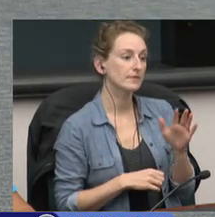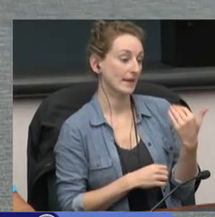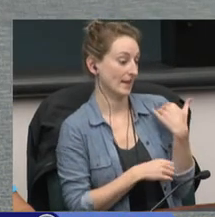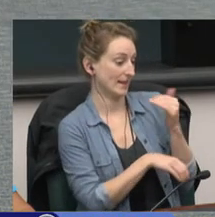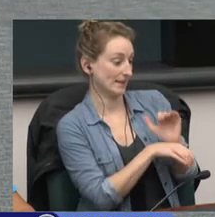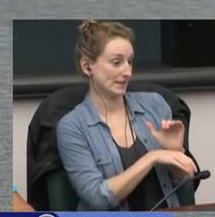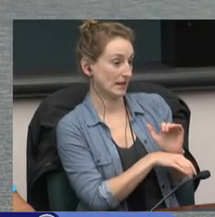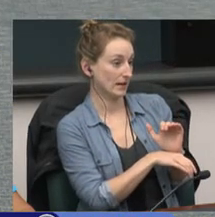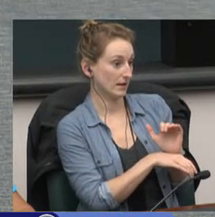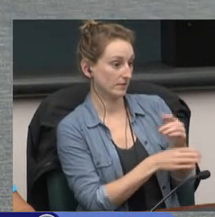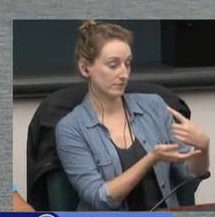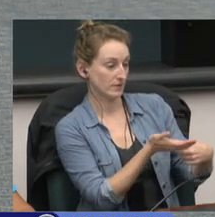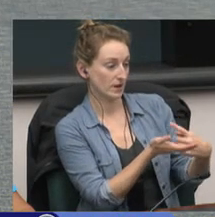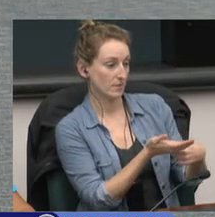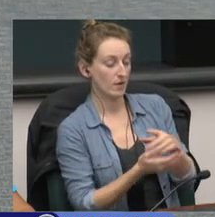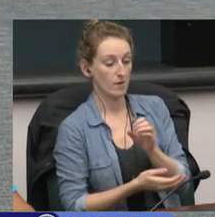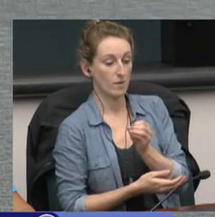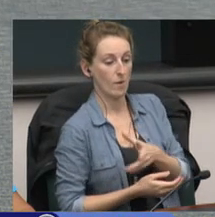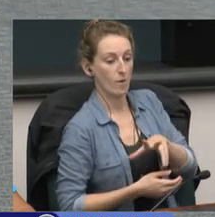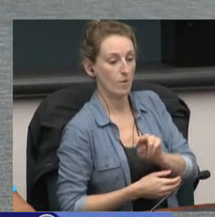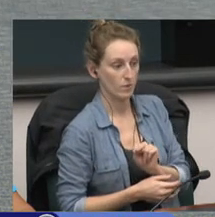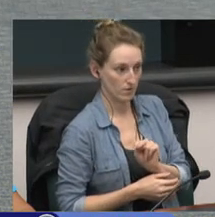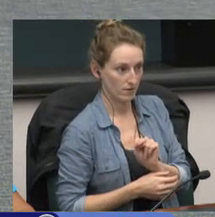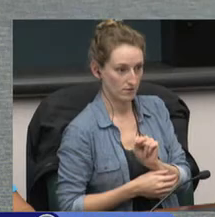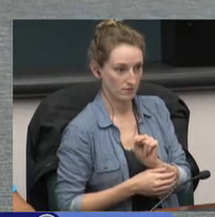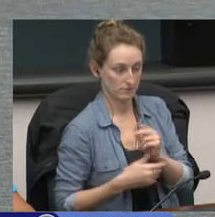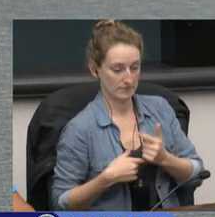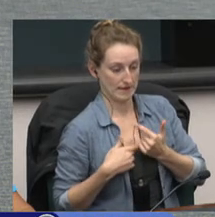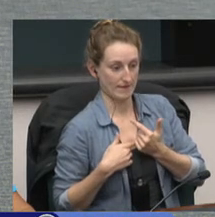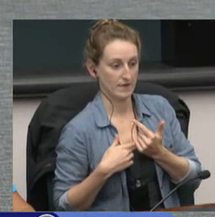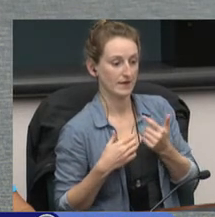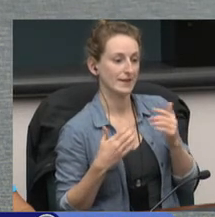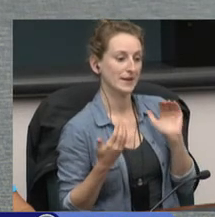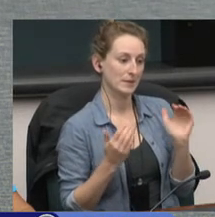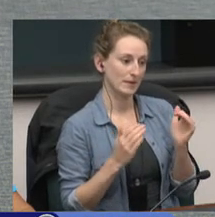occupancy versus rentals and neighborhoods and you said there was